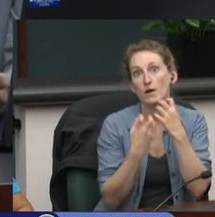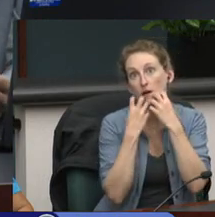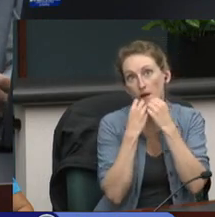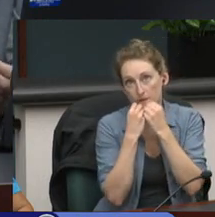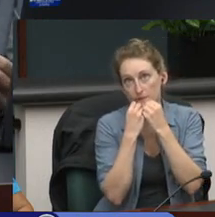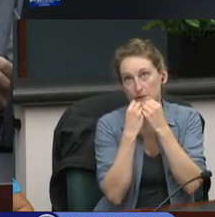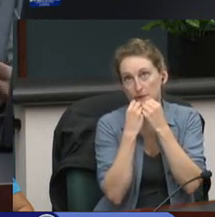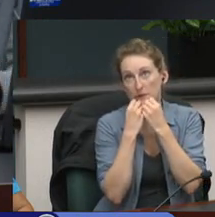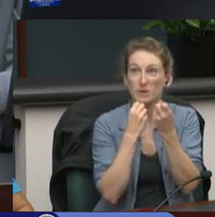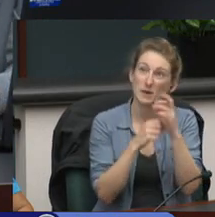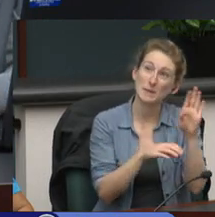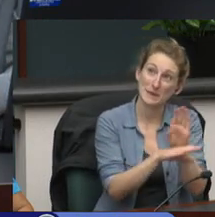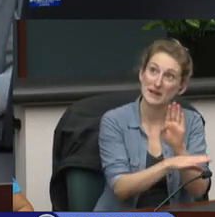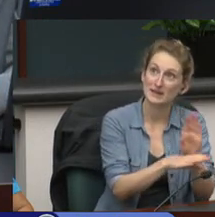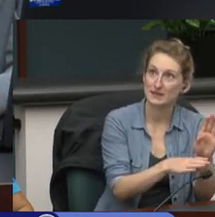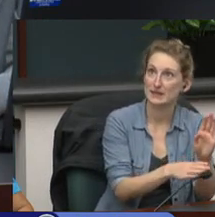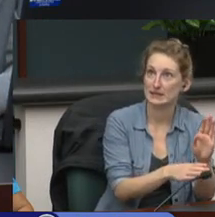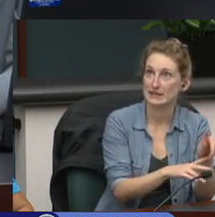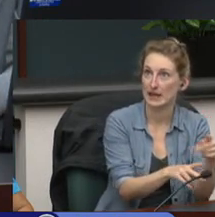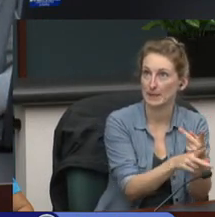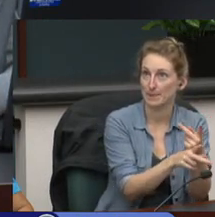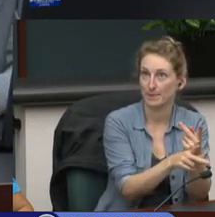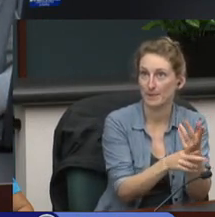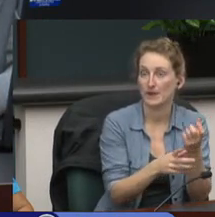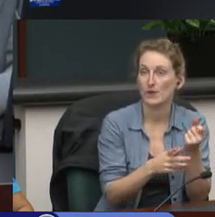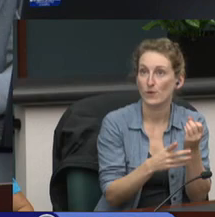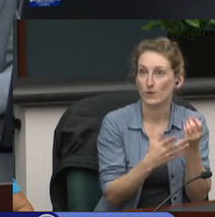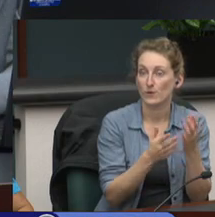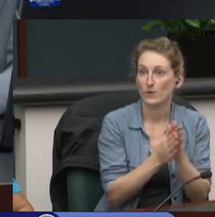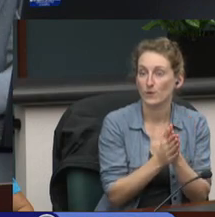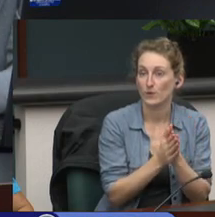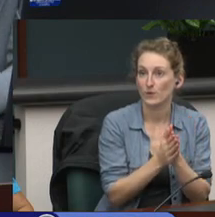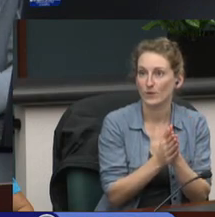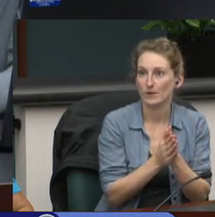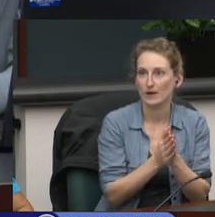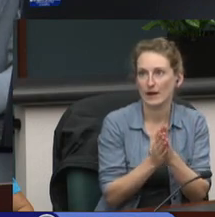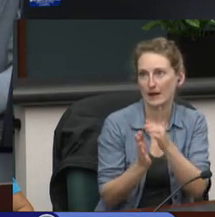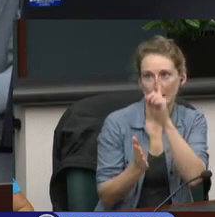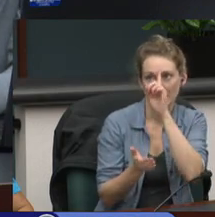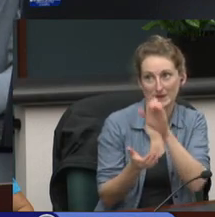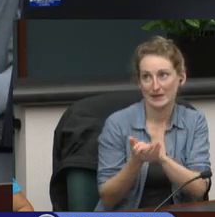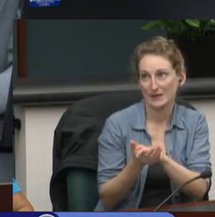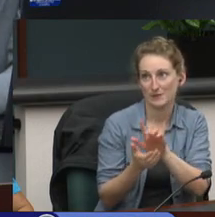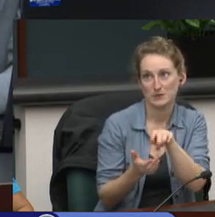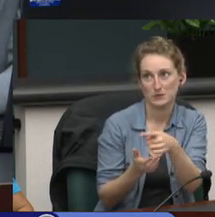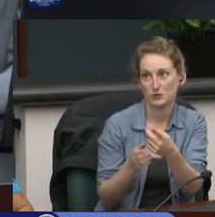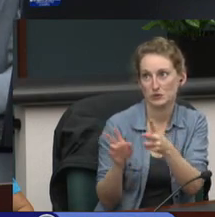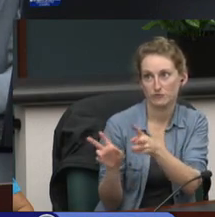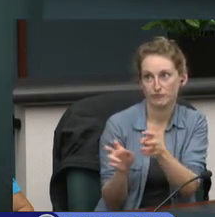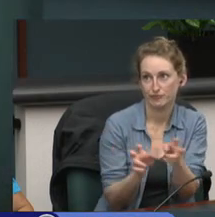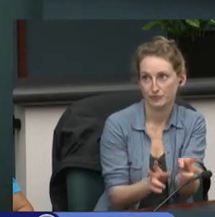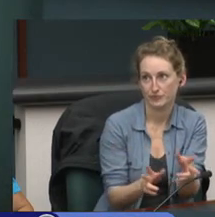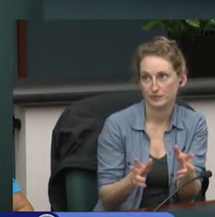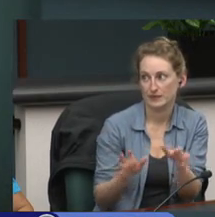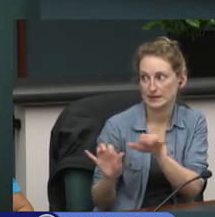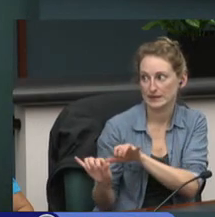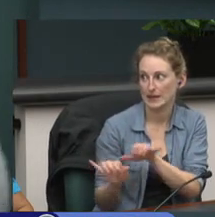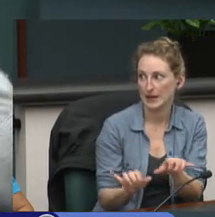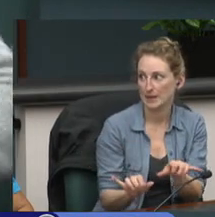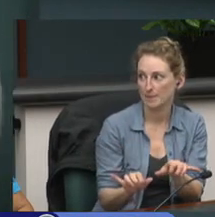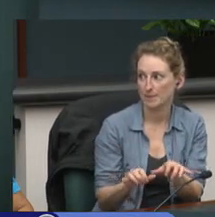subdivisions so I believe that that was just brought over so useful oh sorry it